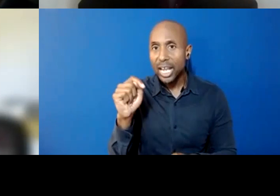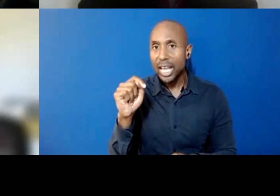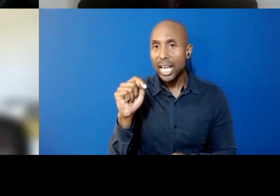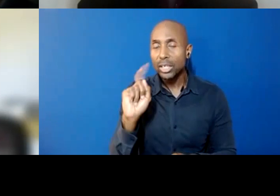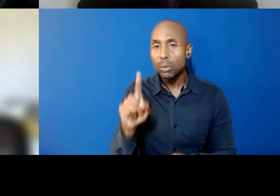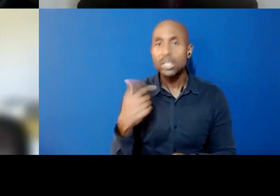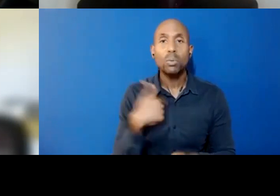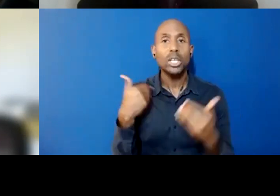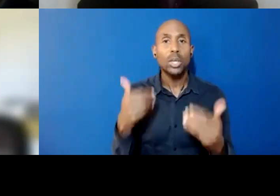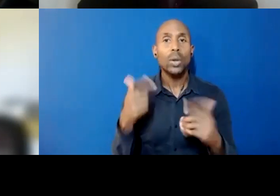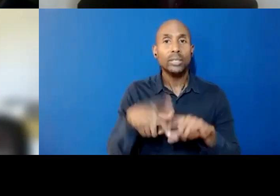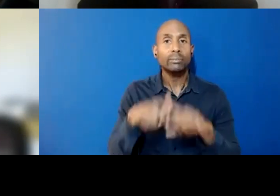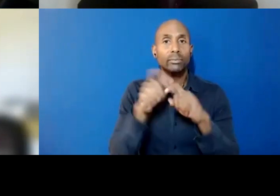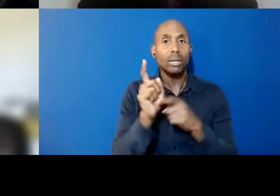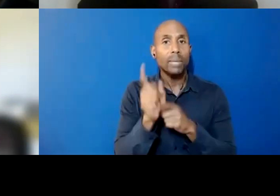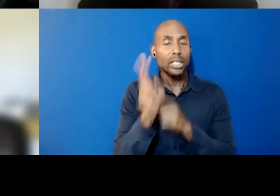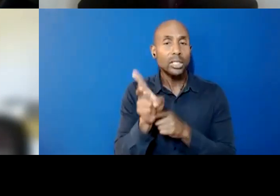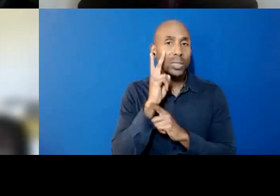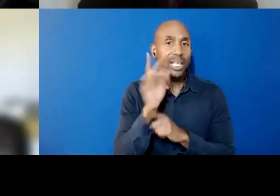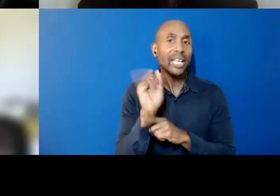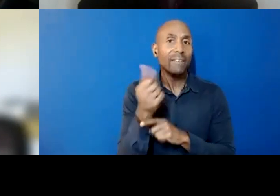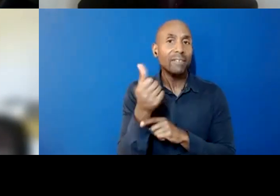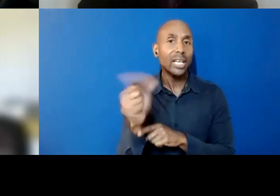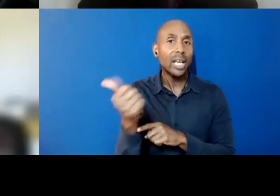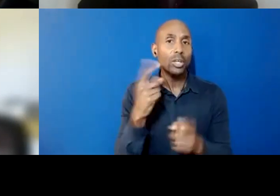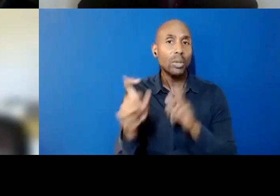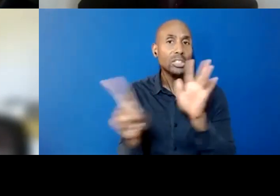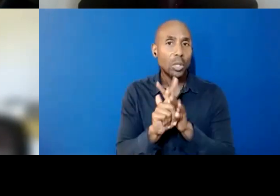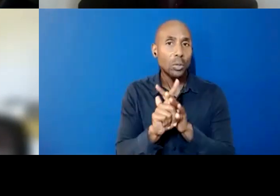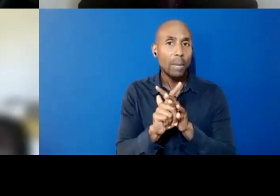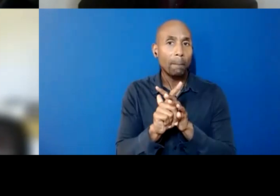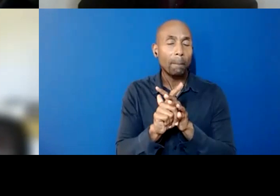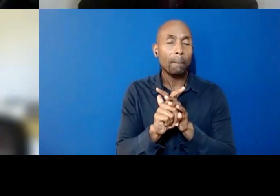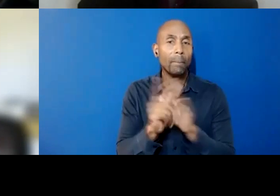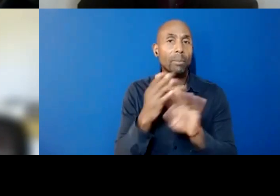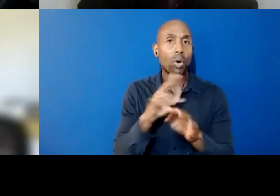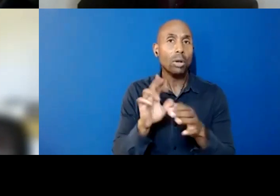or two minutes to see if there is anything coming in before we sign off.